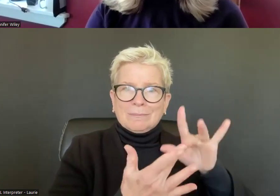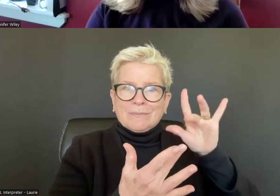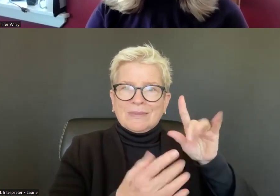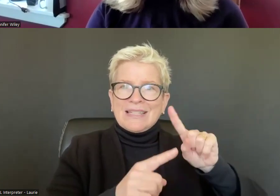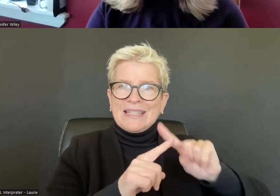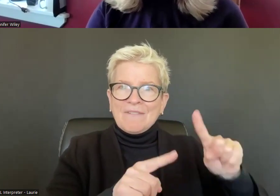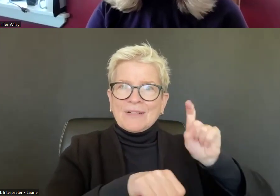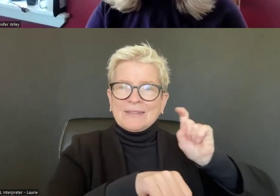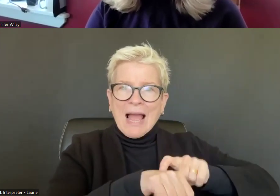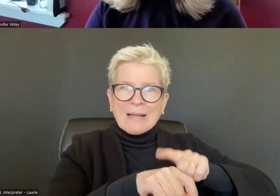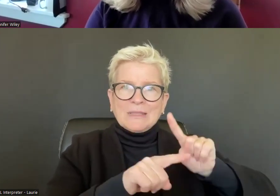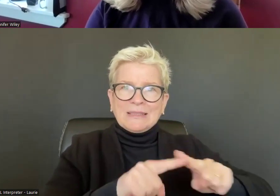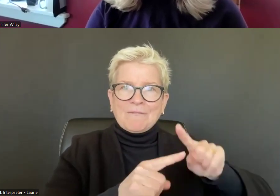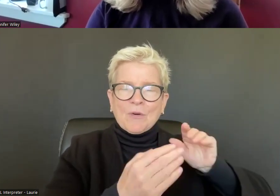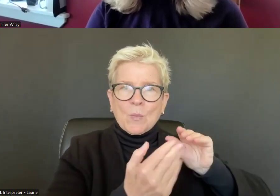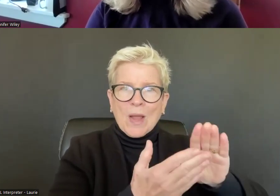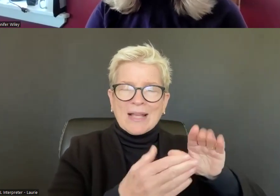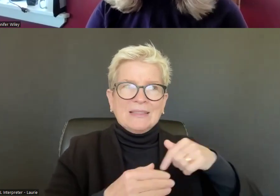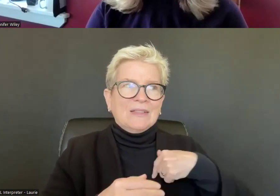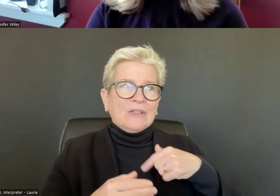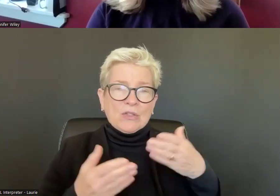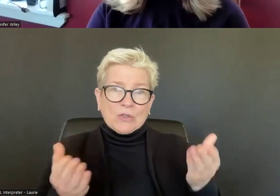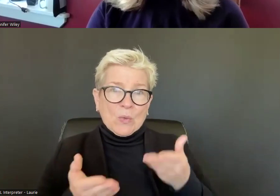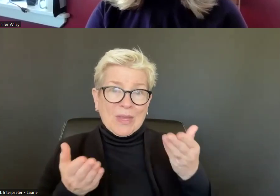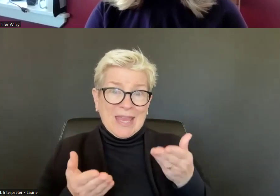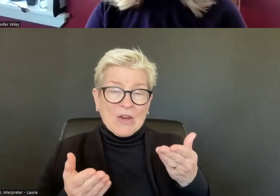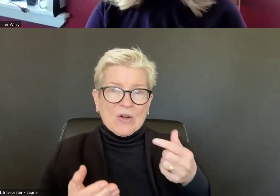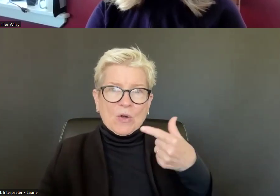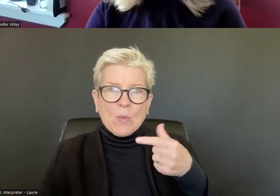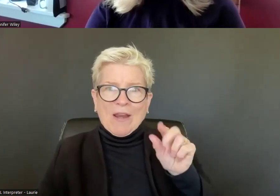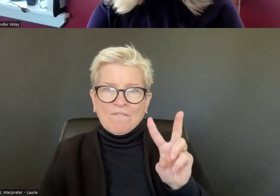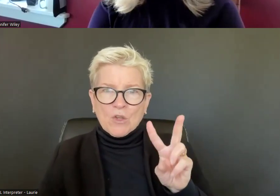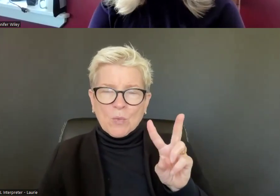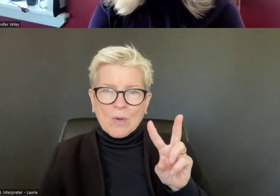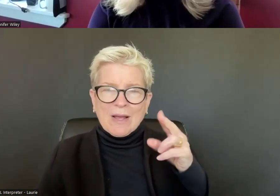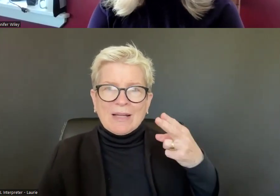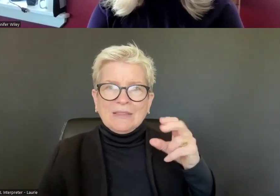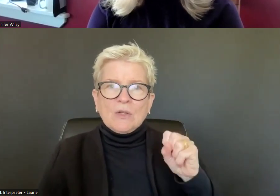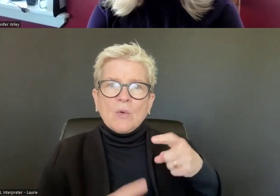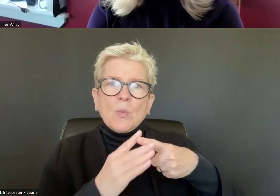bit about what we do at Grandview High School. We actually start in late January or early